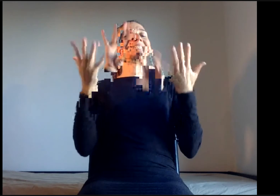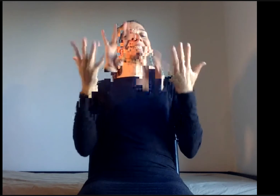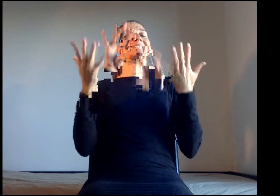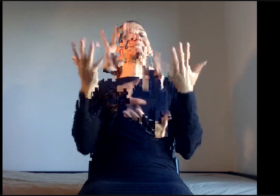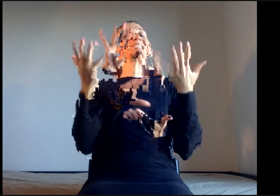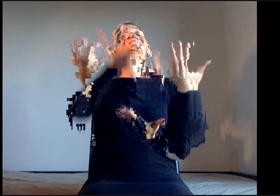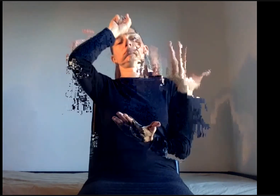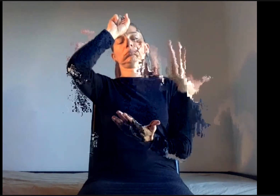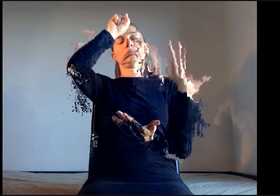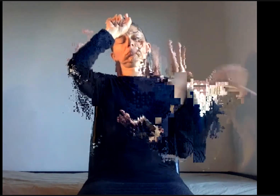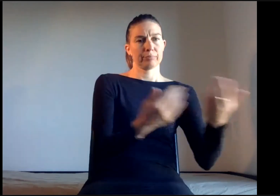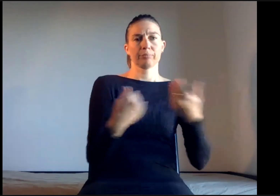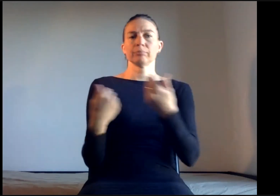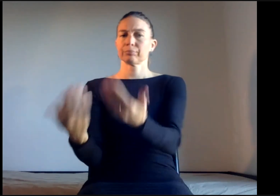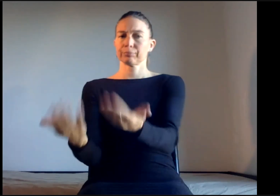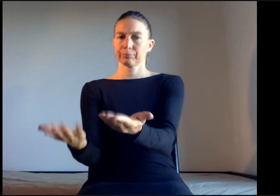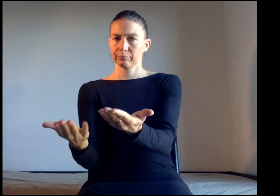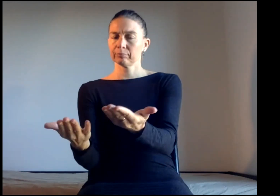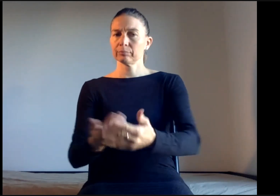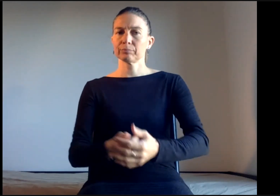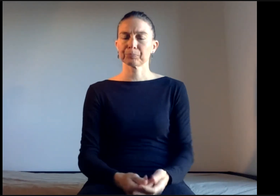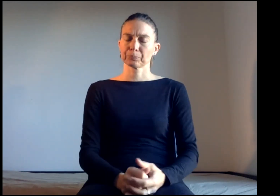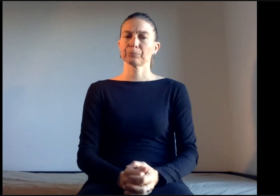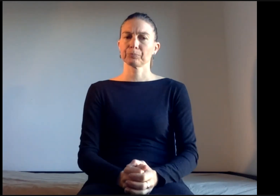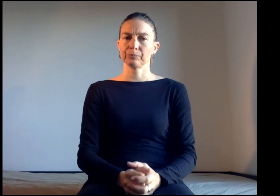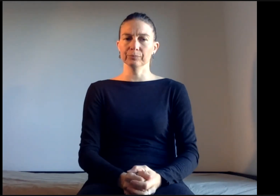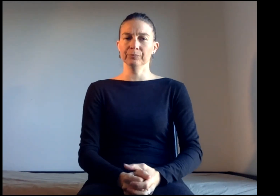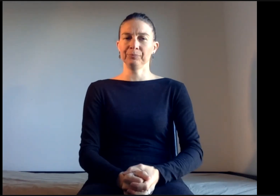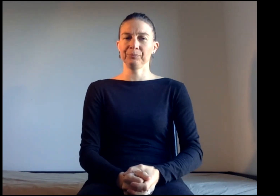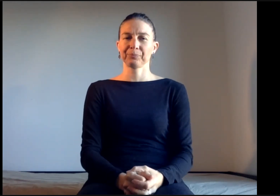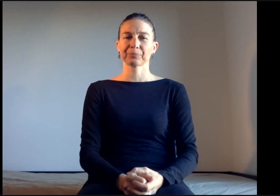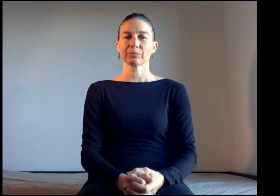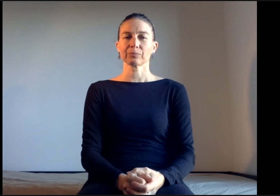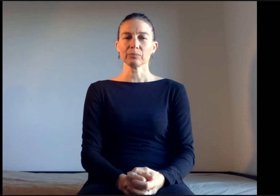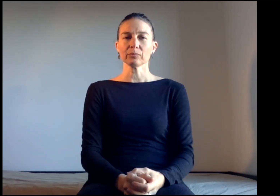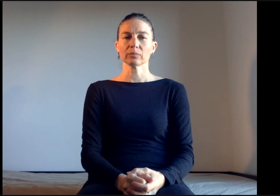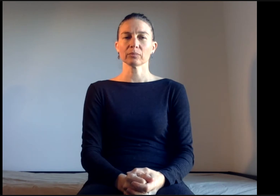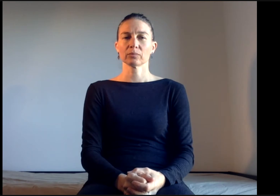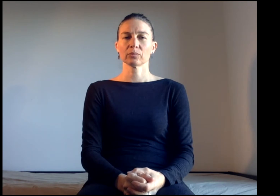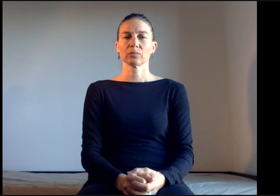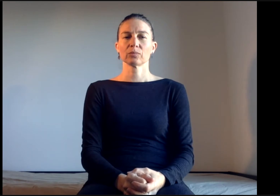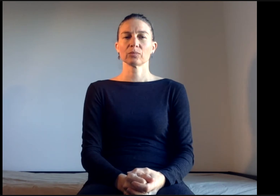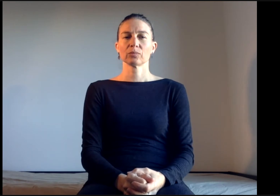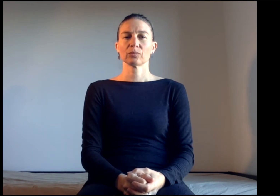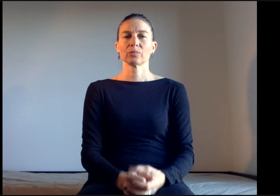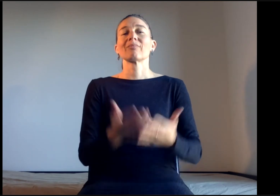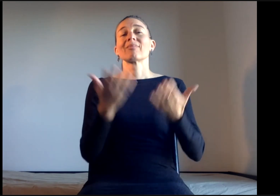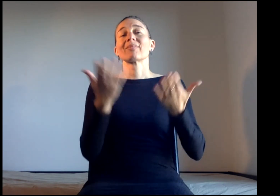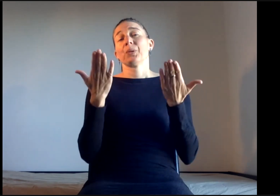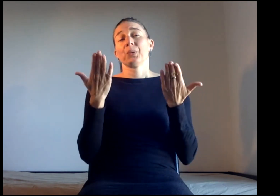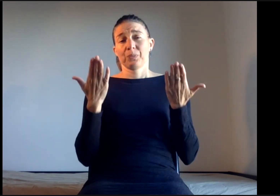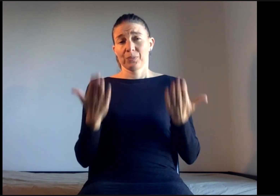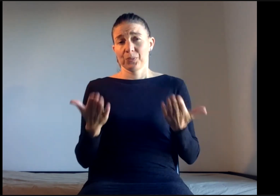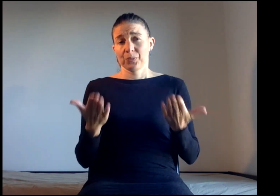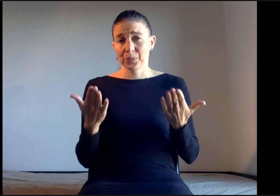Having said all that, I think the current situation, brings a lot of problems and a lot of challenges,